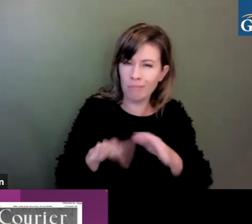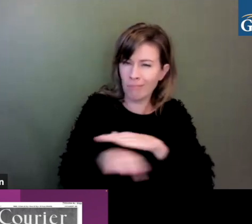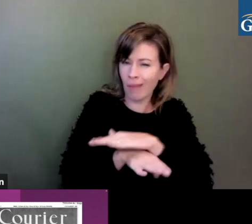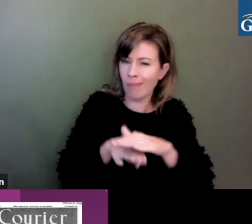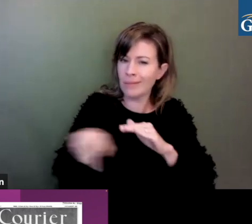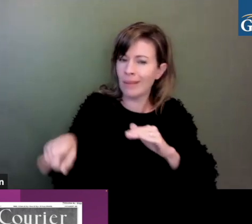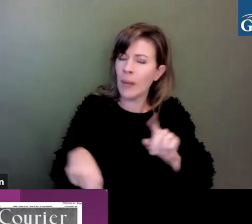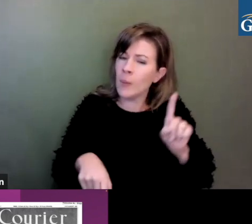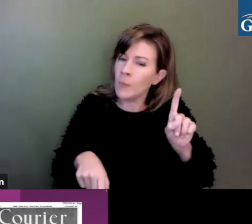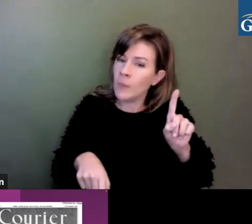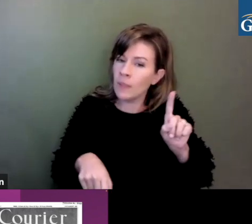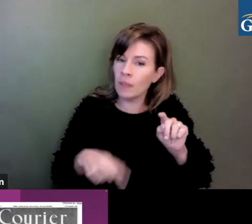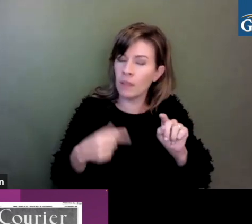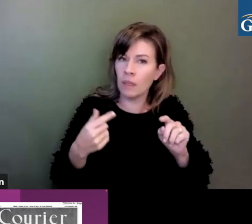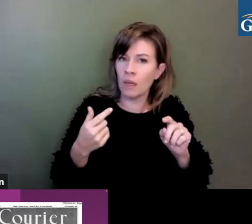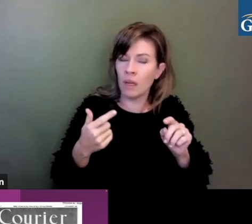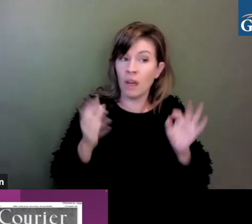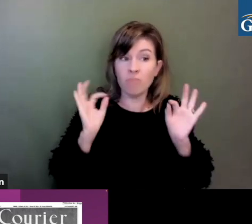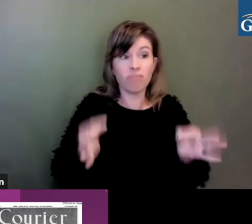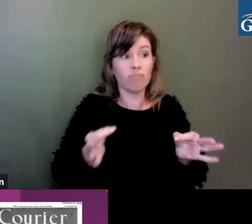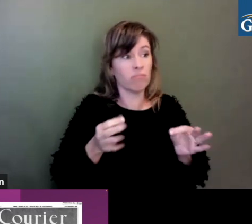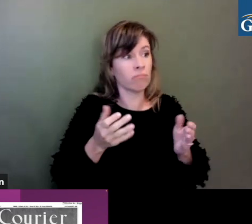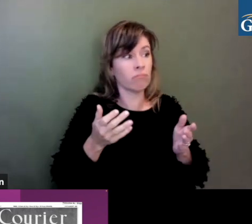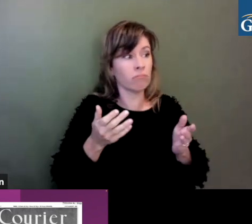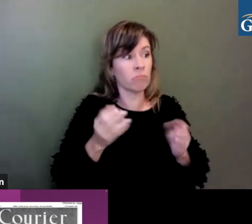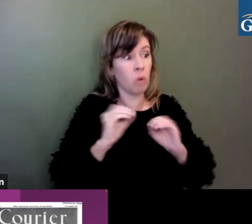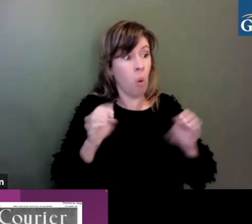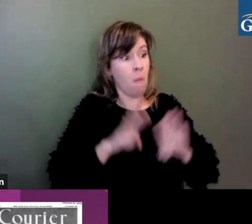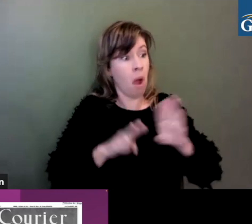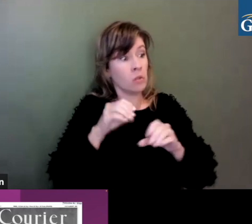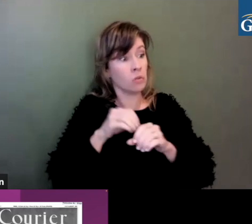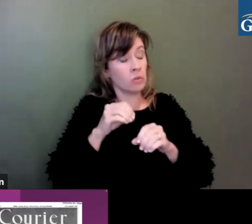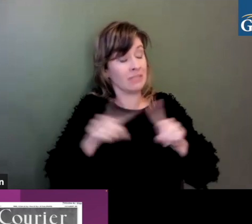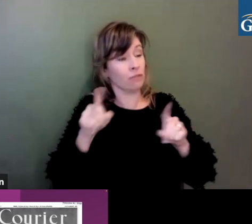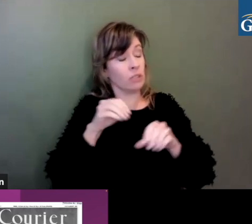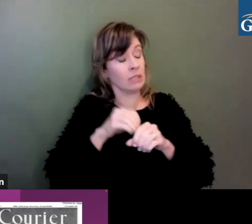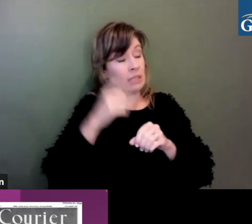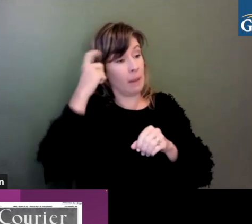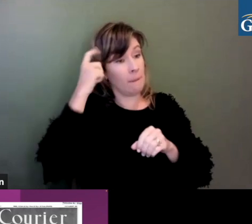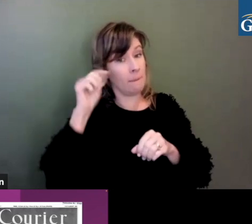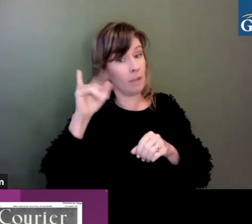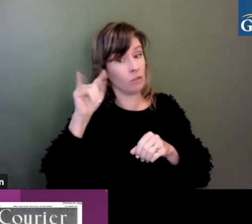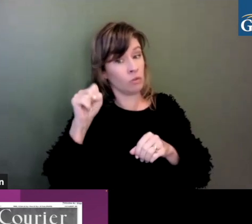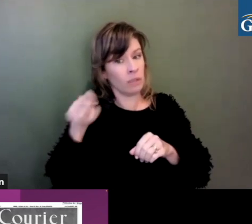to close the door on the idea of thinking about differences in mental traits. So what was supposed to be a